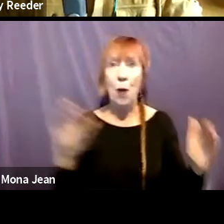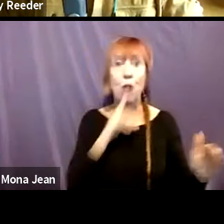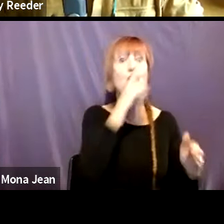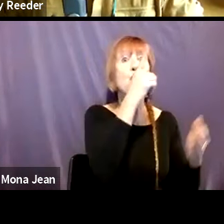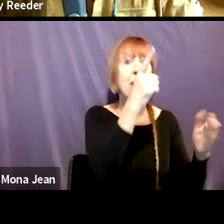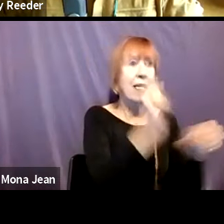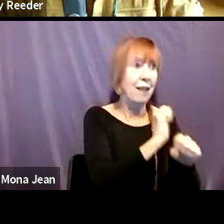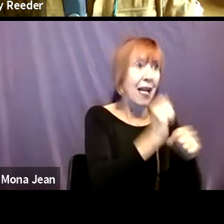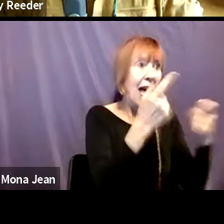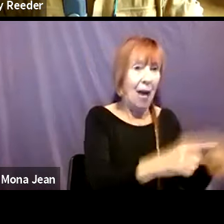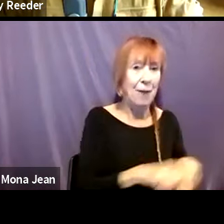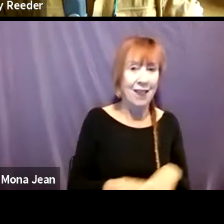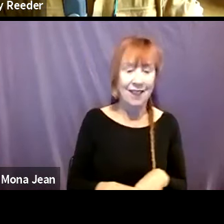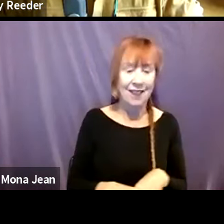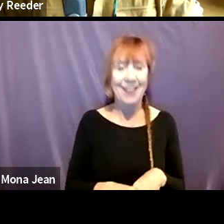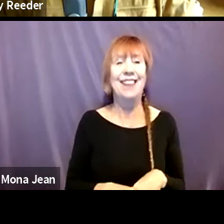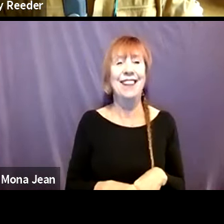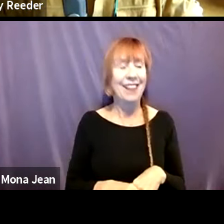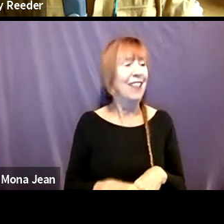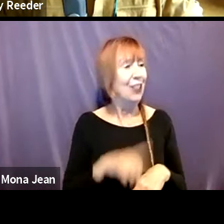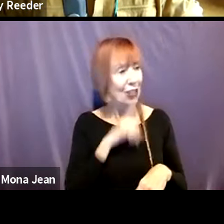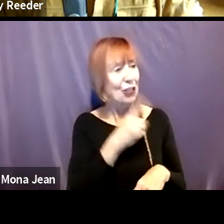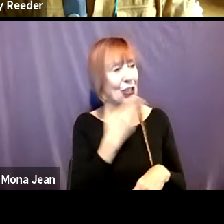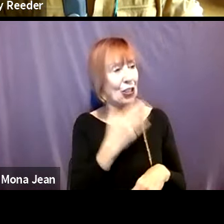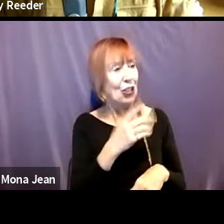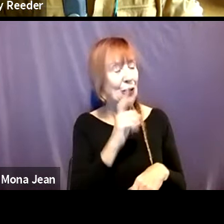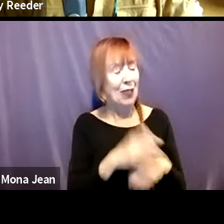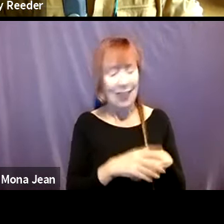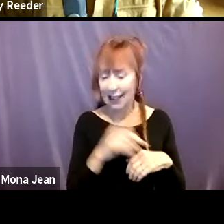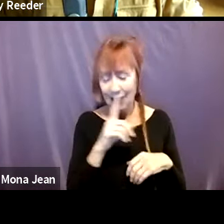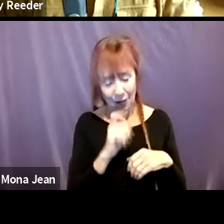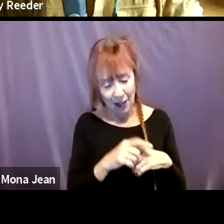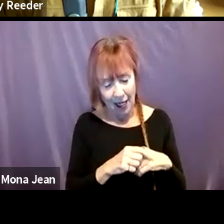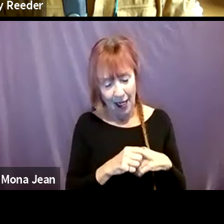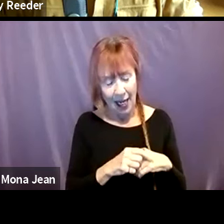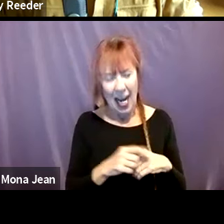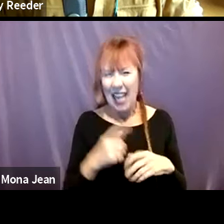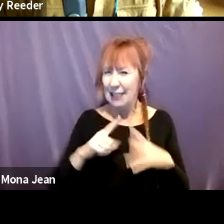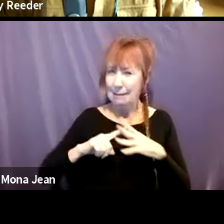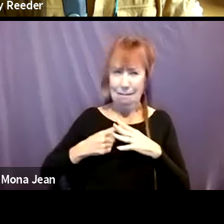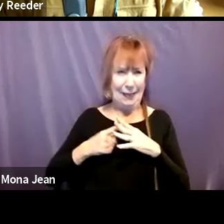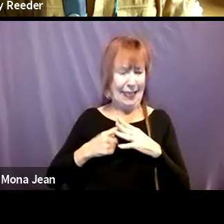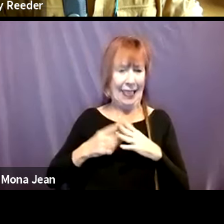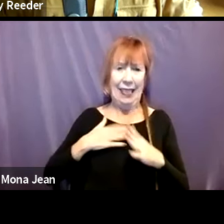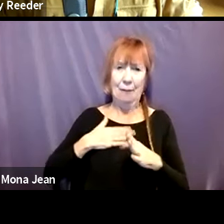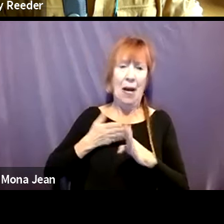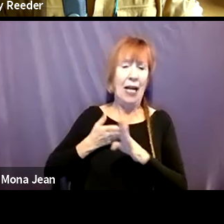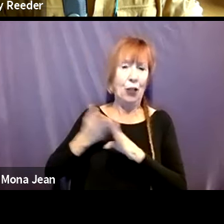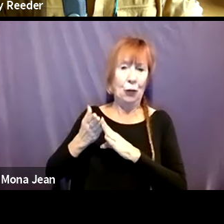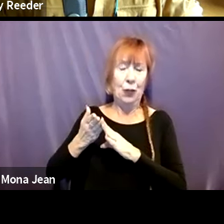Oh, sure, that's a great question. Yeah, I think very early on in my career,